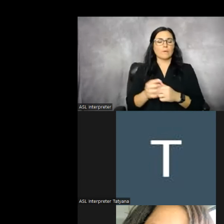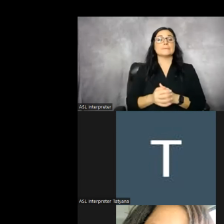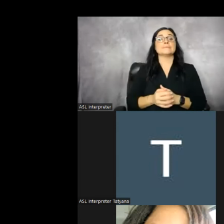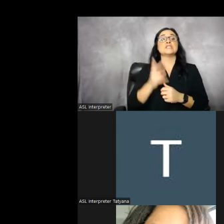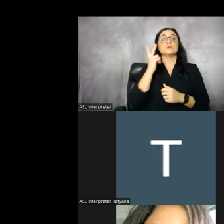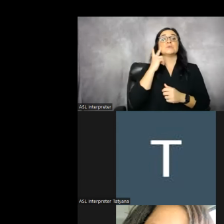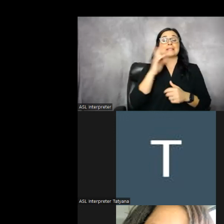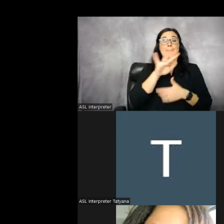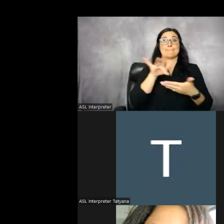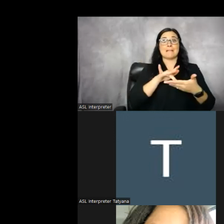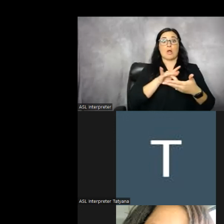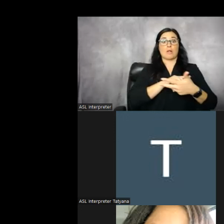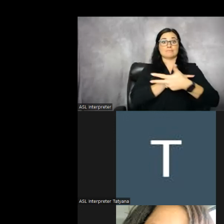this is where the EEAAPs come into play.